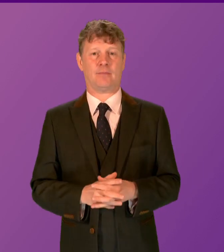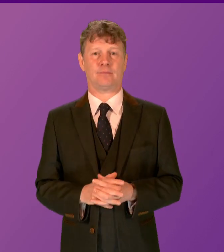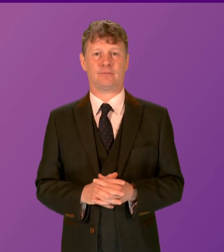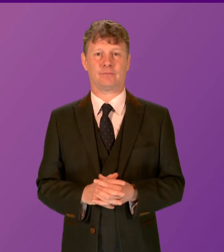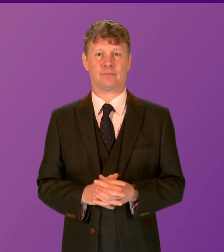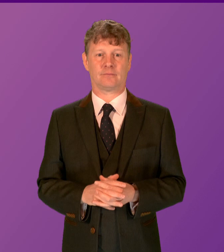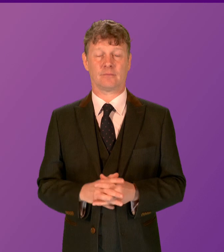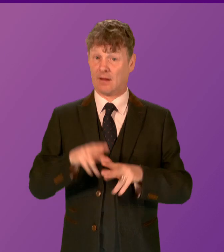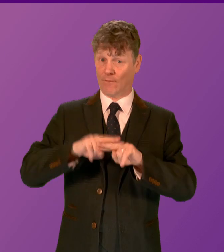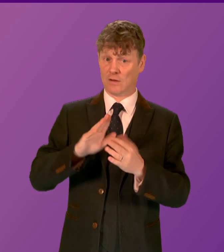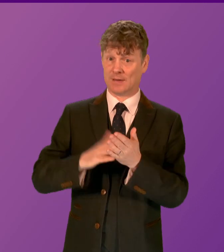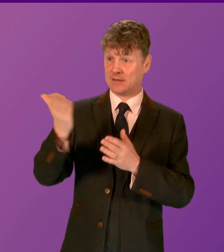patients?